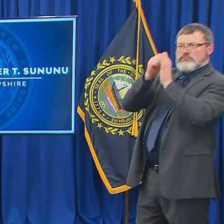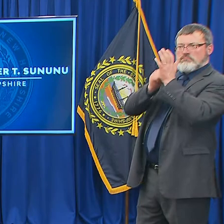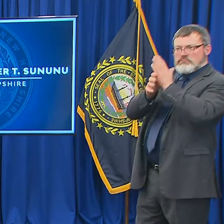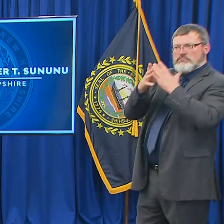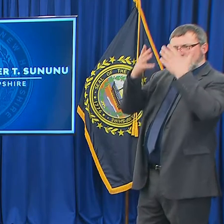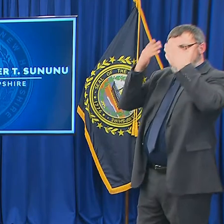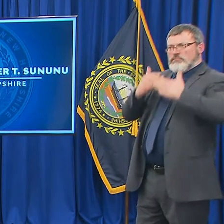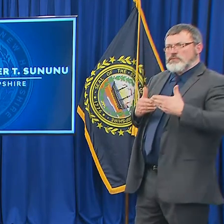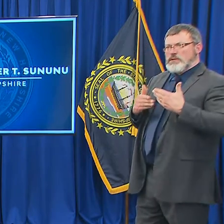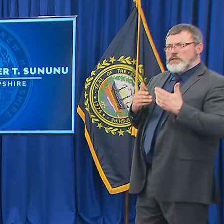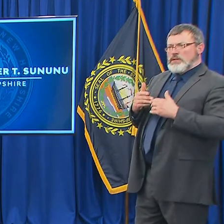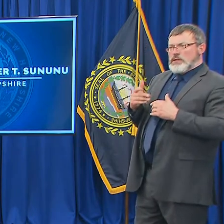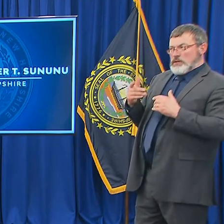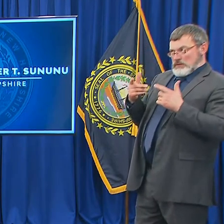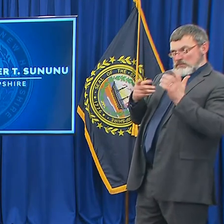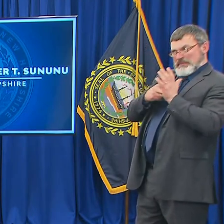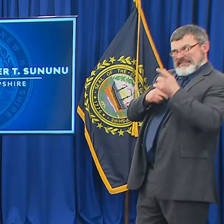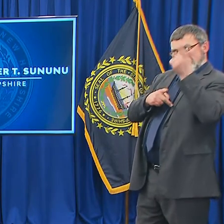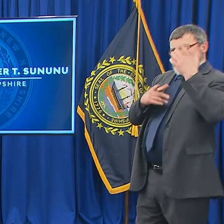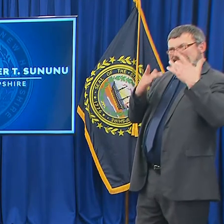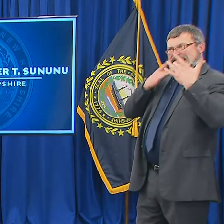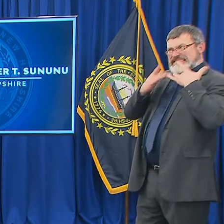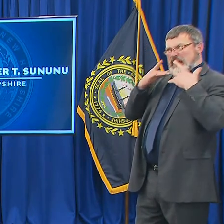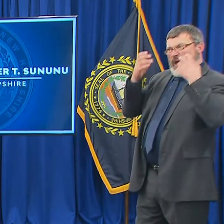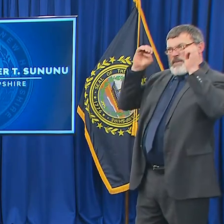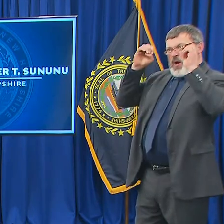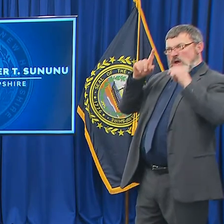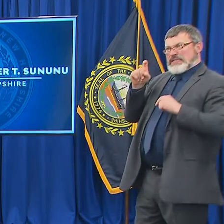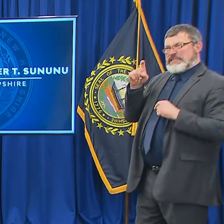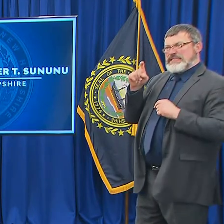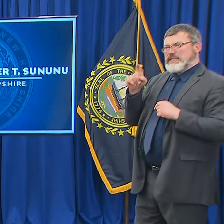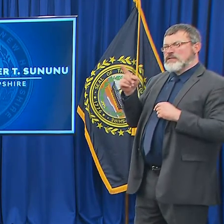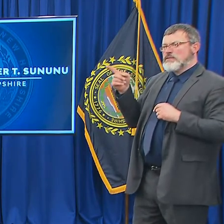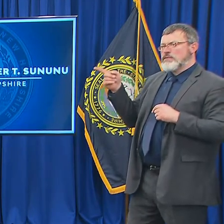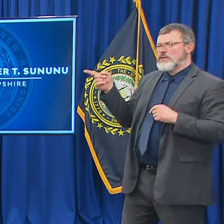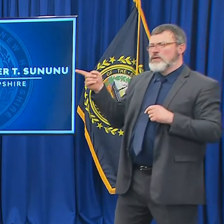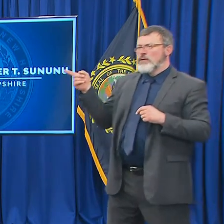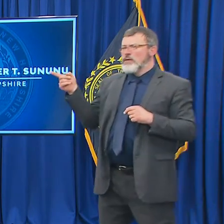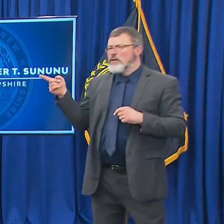haven't been able to find and you know this is something that we dealt with in the spring in the Manchester area.